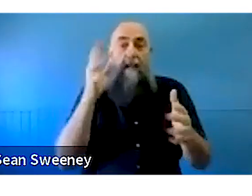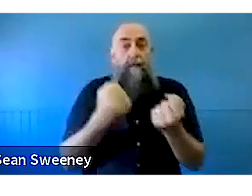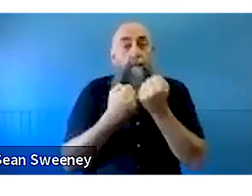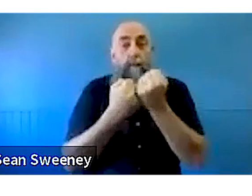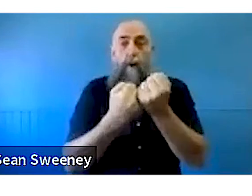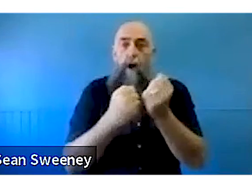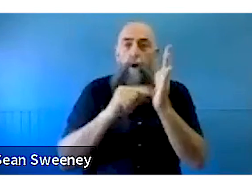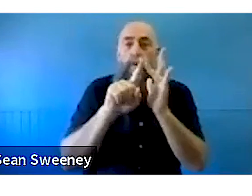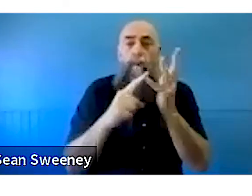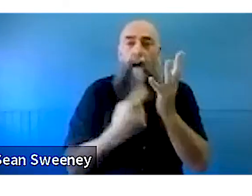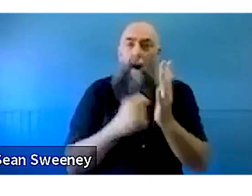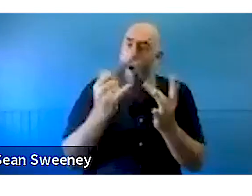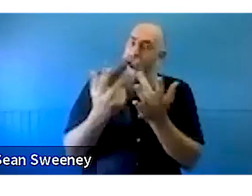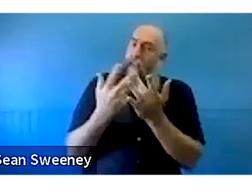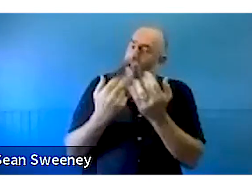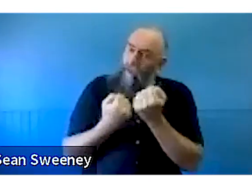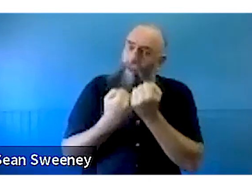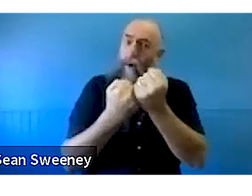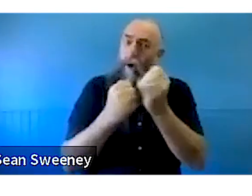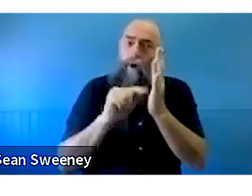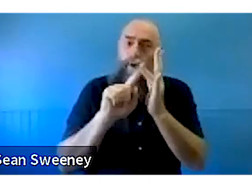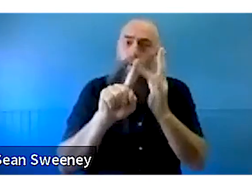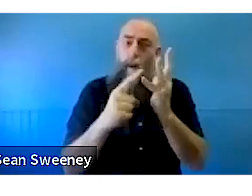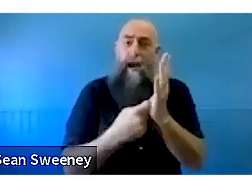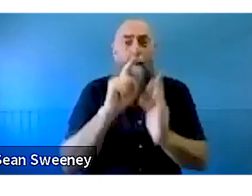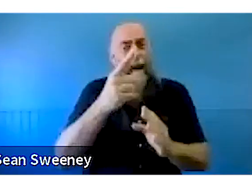But negotiate, find out what is needed in that community.